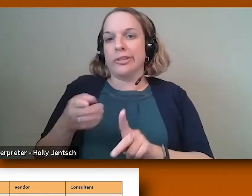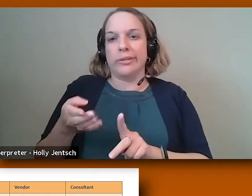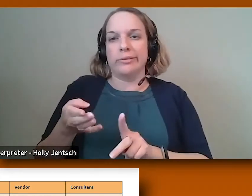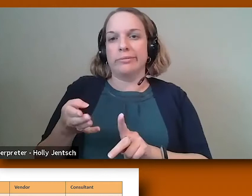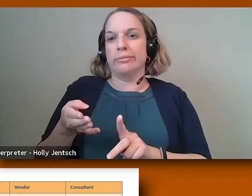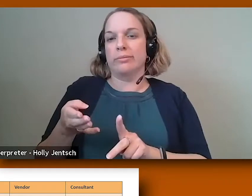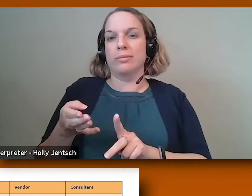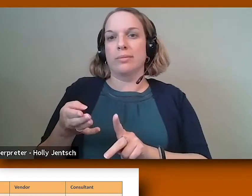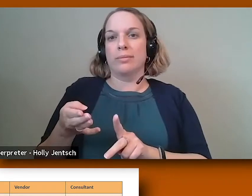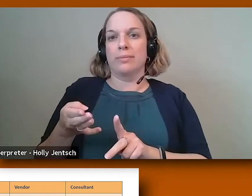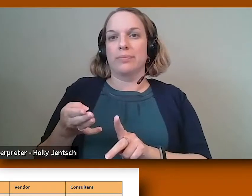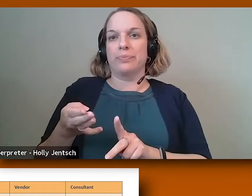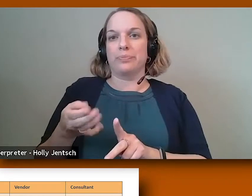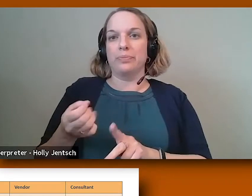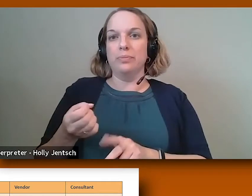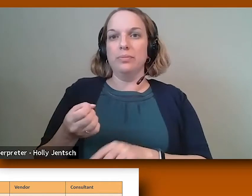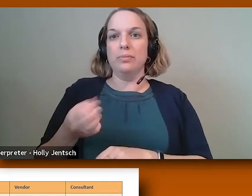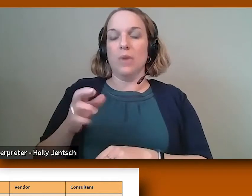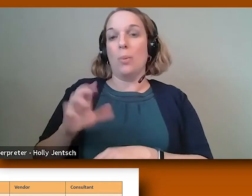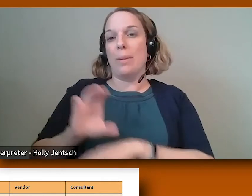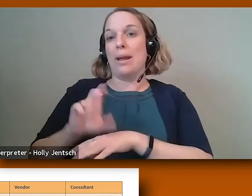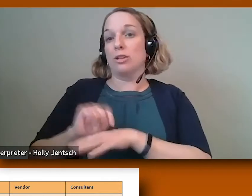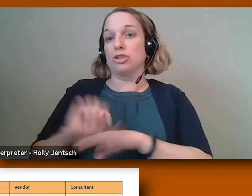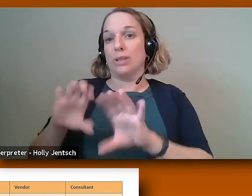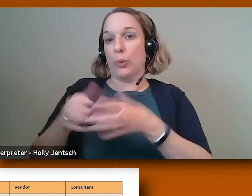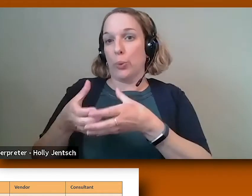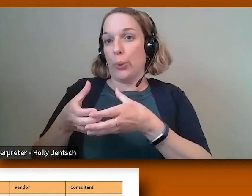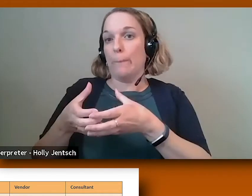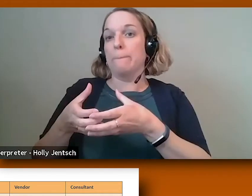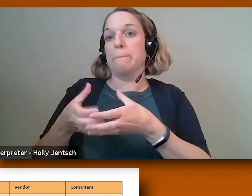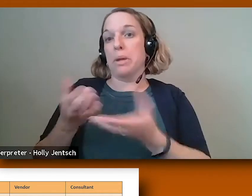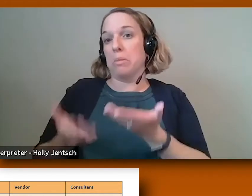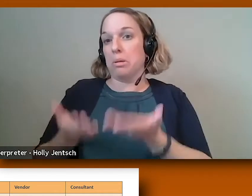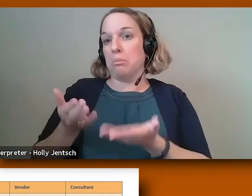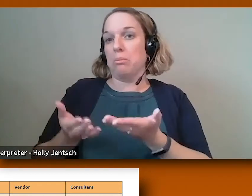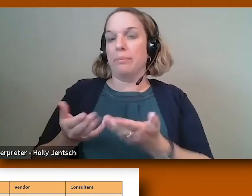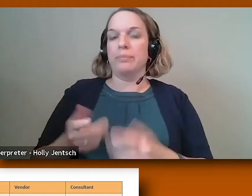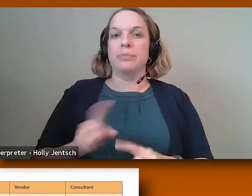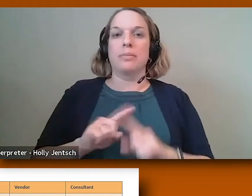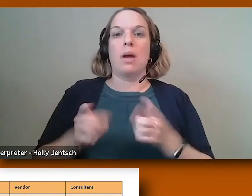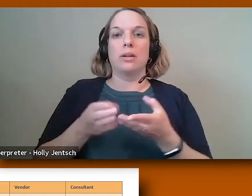It can also be a consultant group, but they would generally have expertise